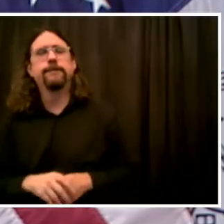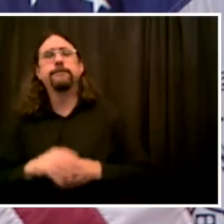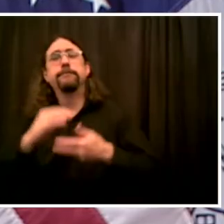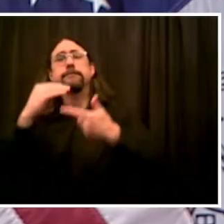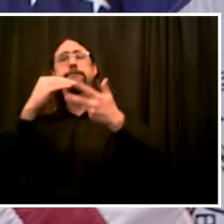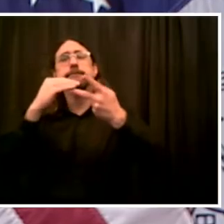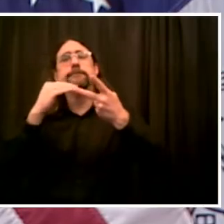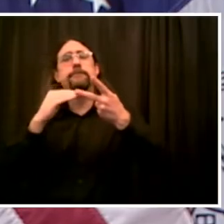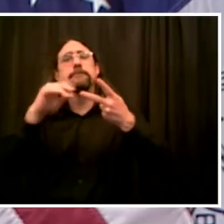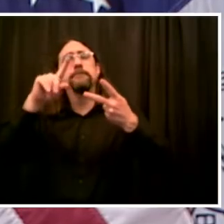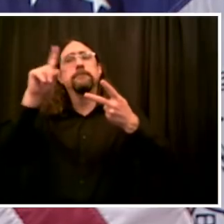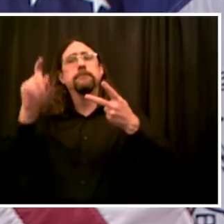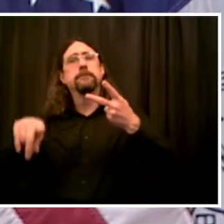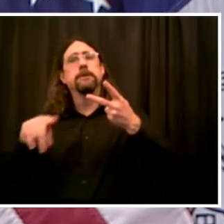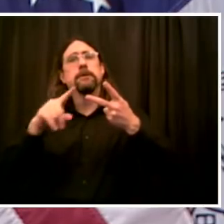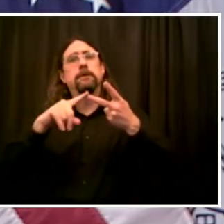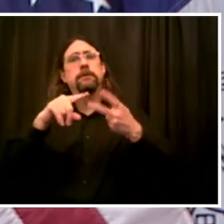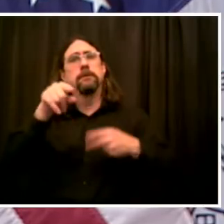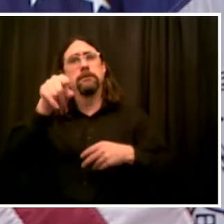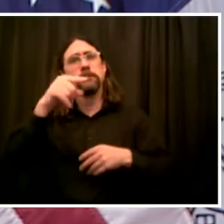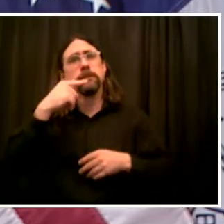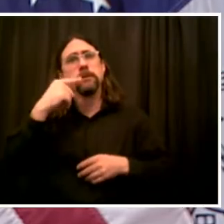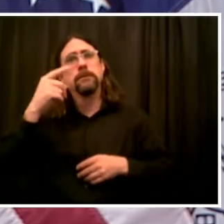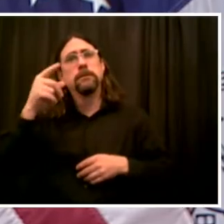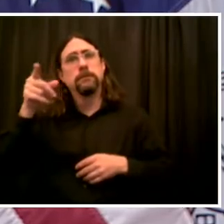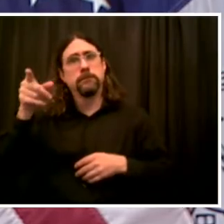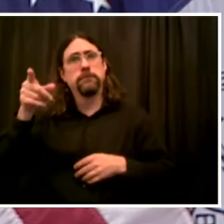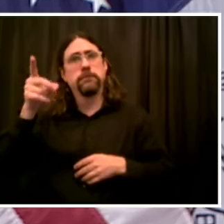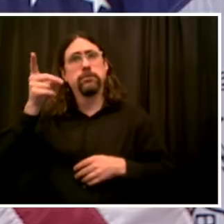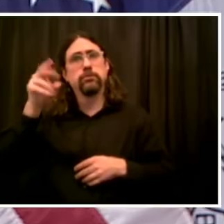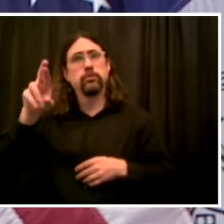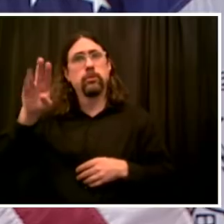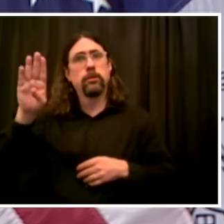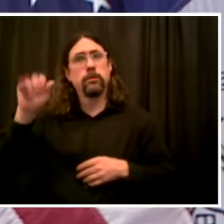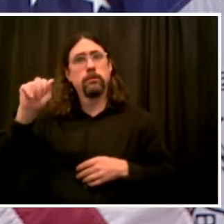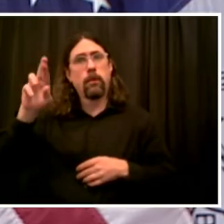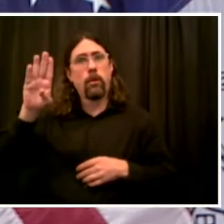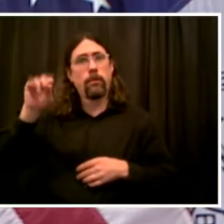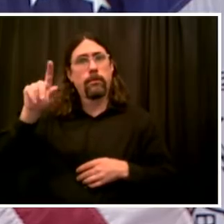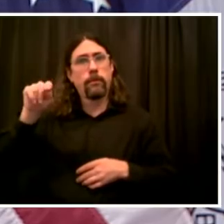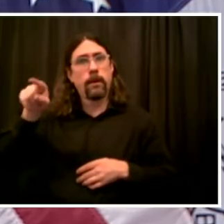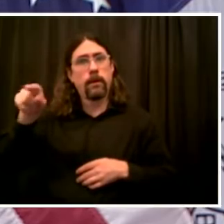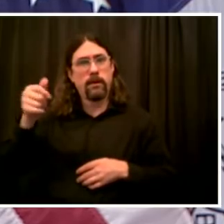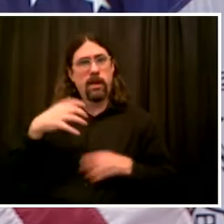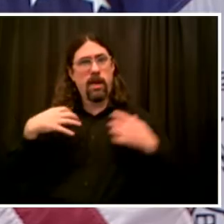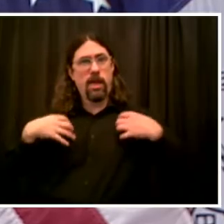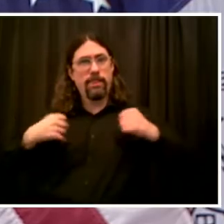THESE CALLS FOR HER TO RESIGN AND IF OUY AVHE THE CONFIDENCE IN HER